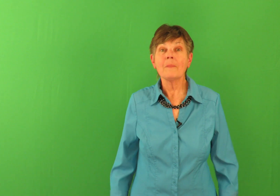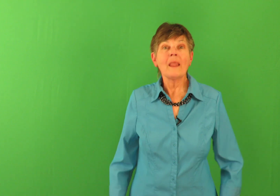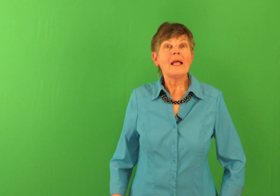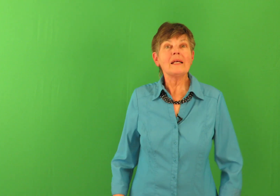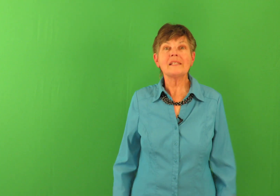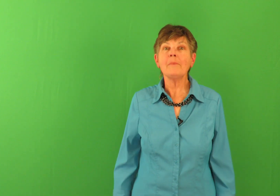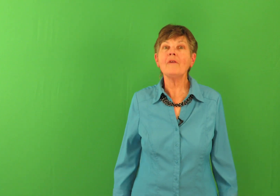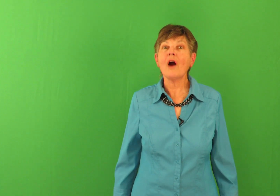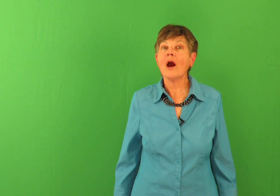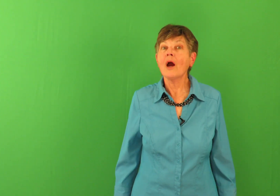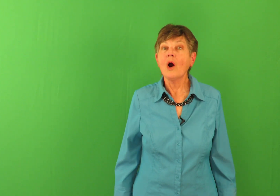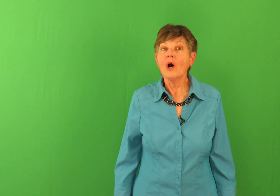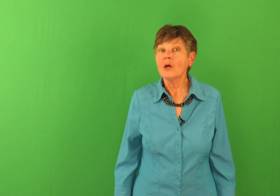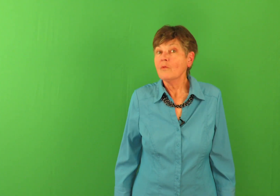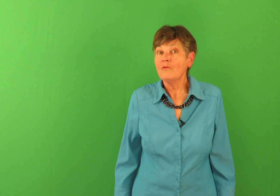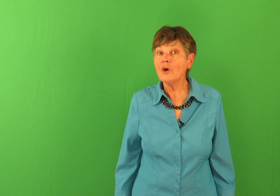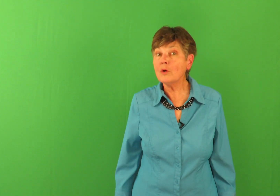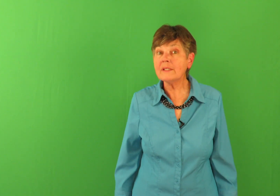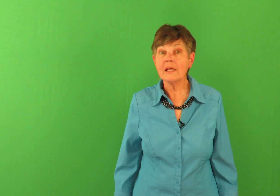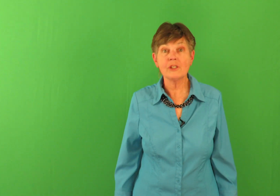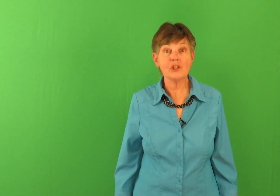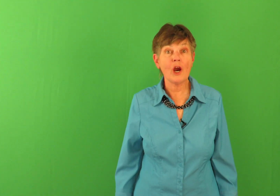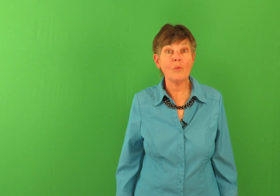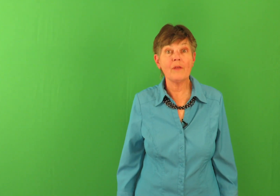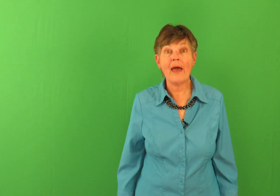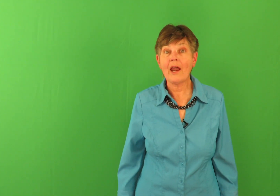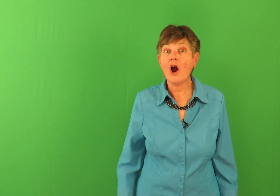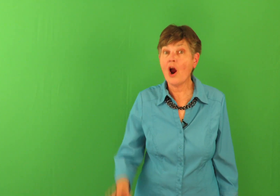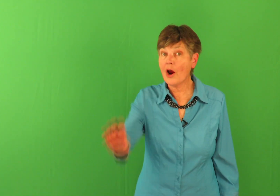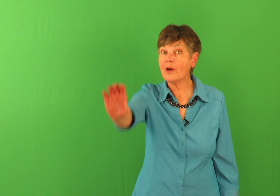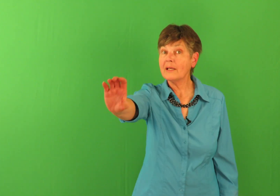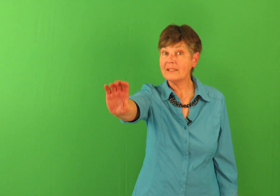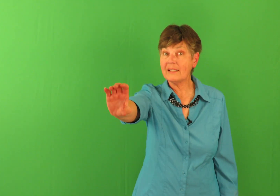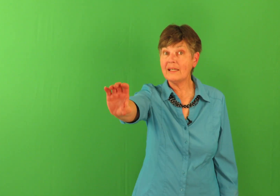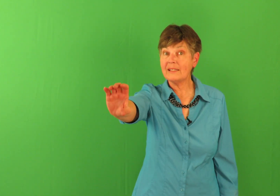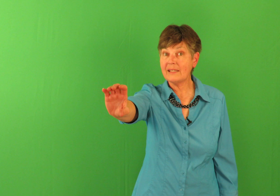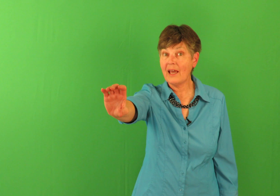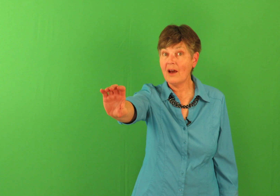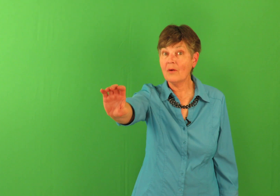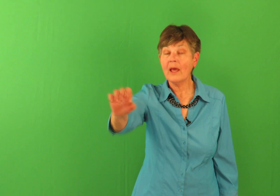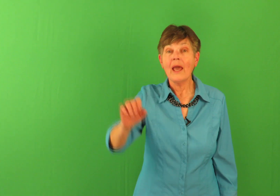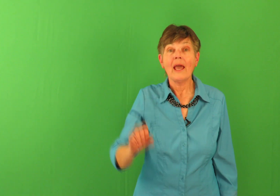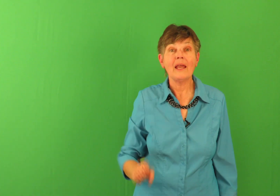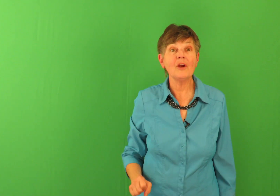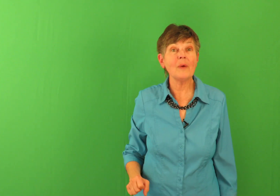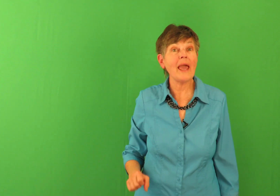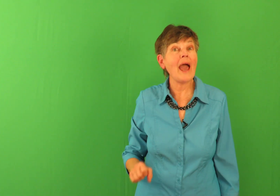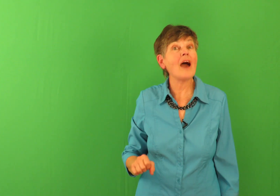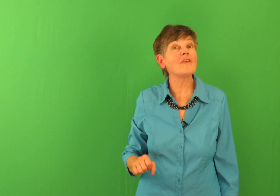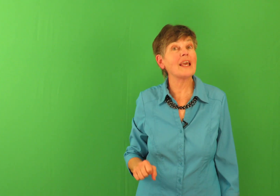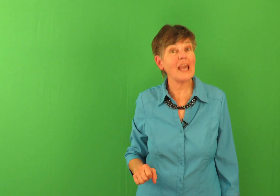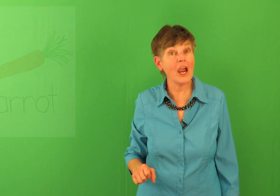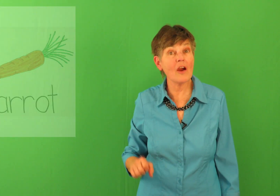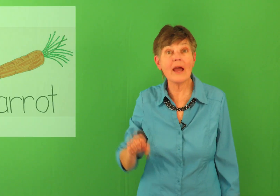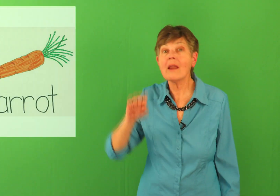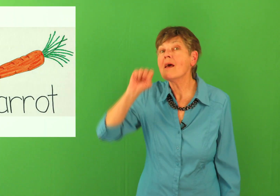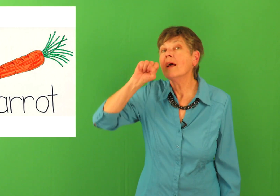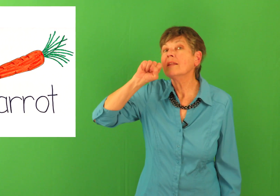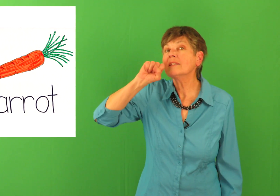now some of our foods start with that hard C sound and here we have carrot the